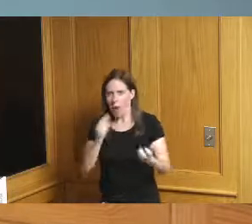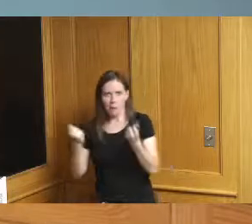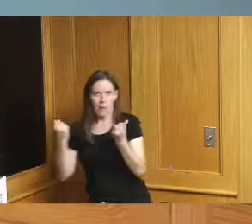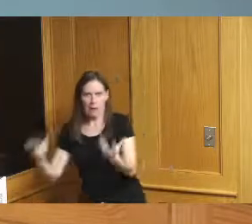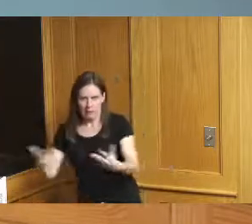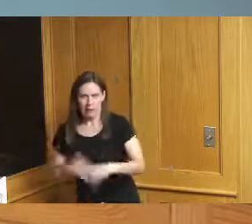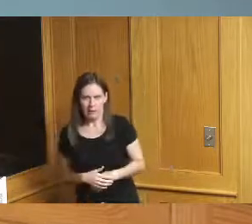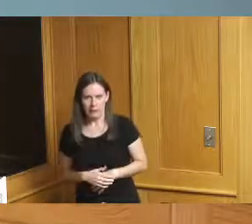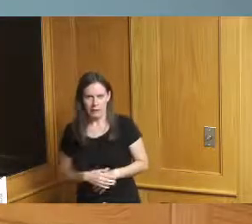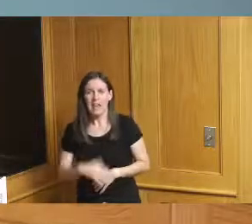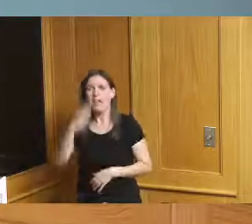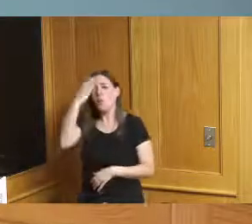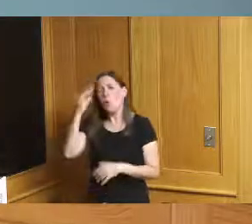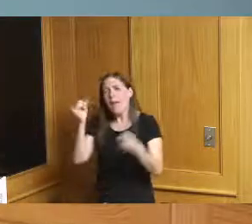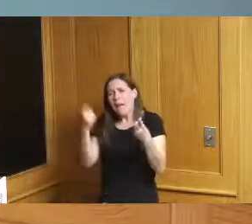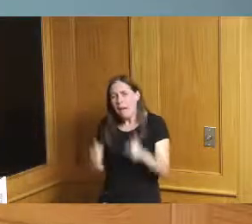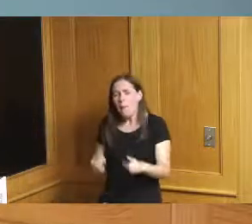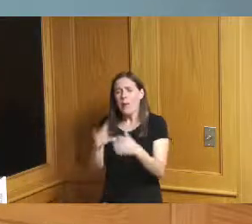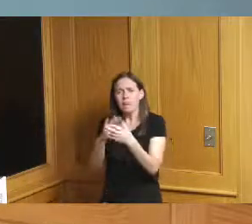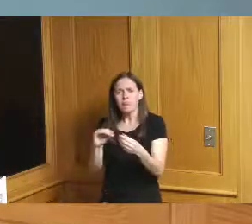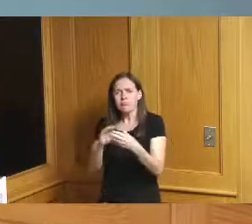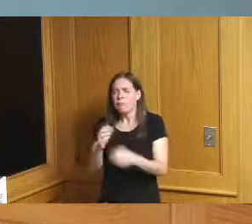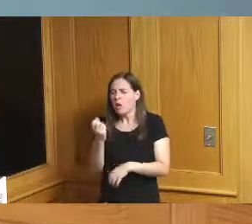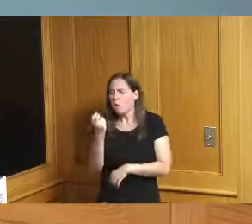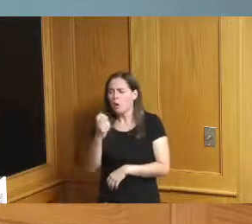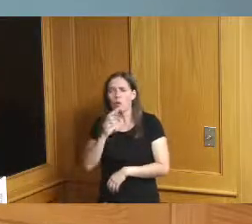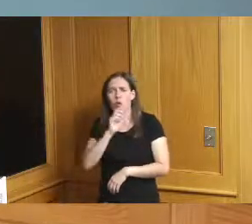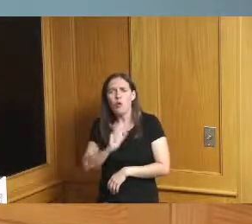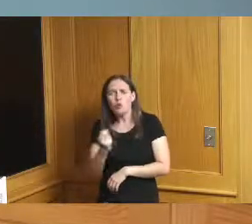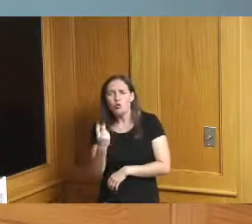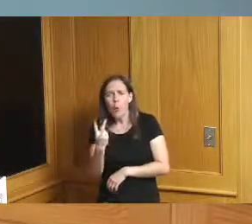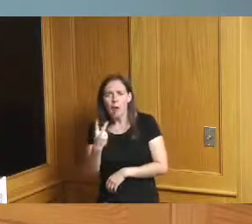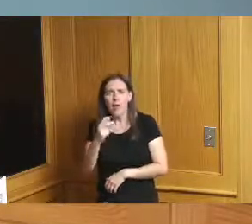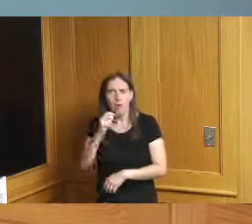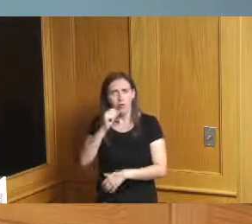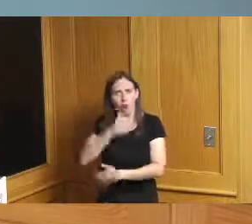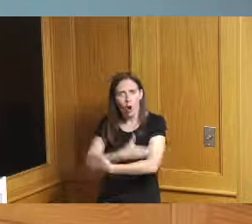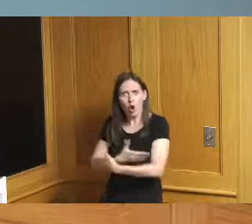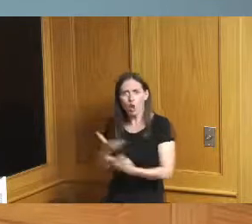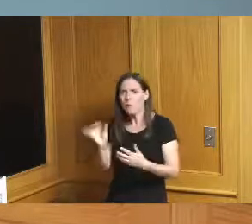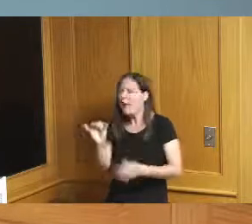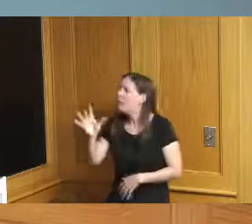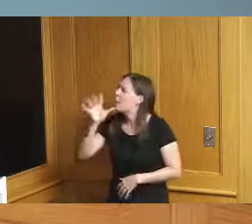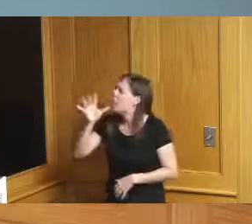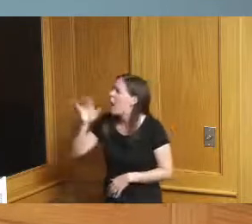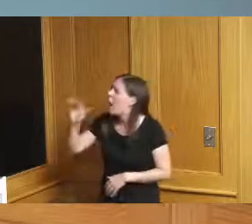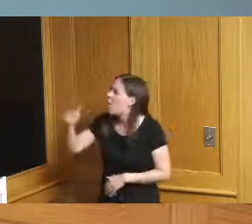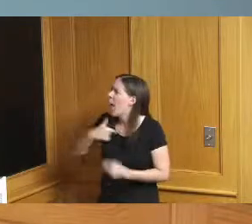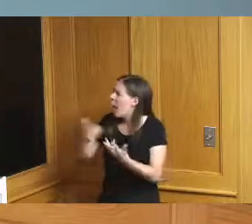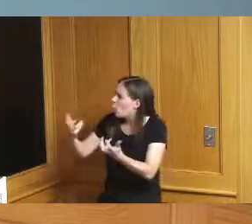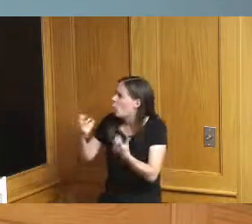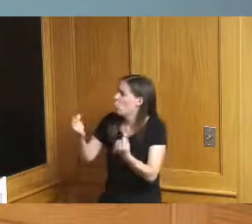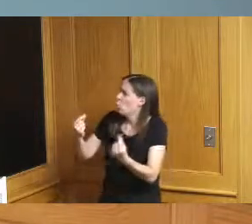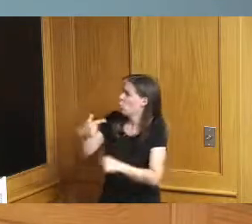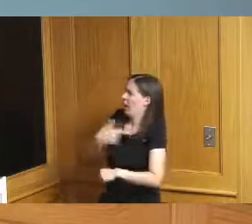who told her mother i want to do this that's awesome and was leading her mother into the bus to